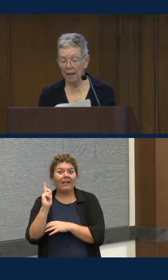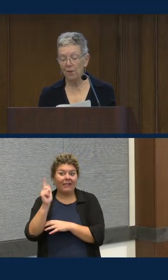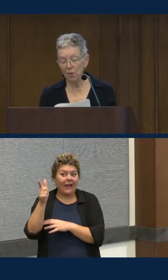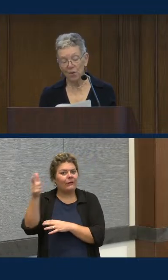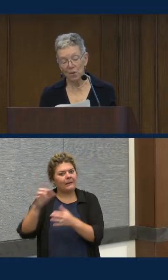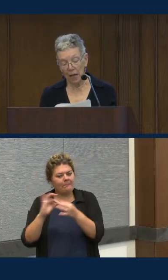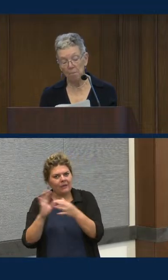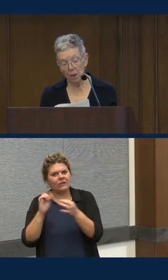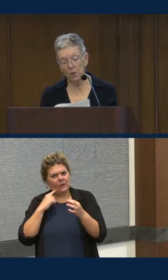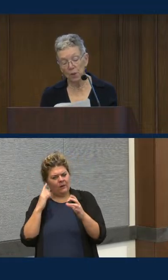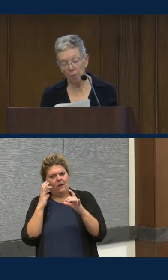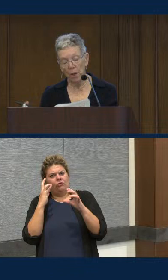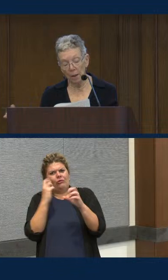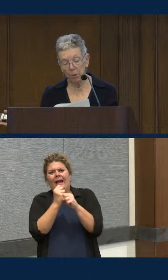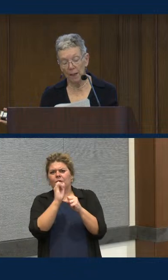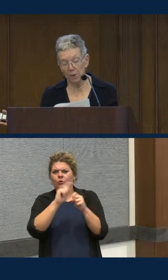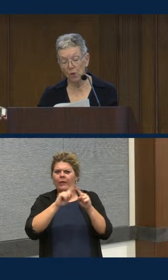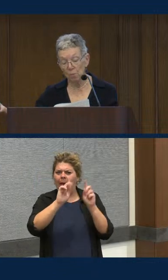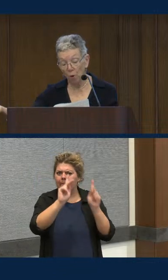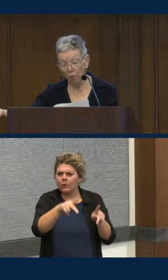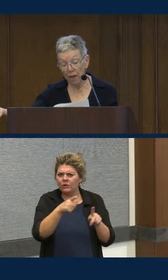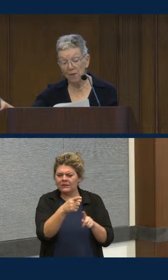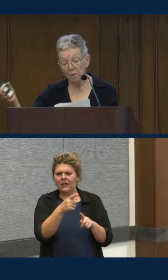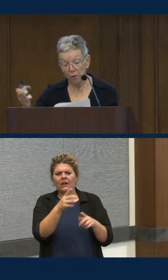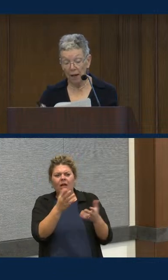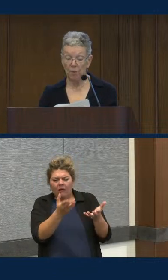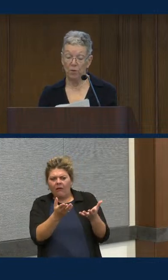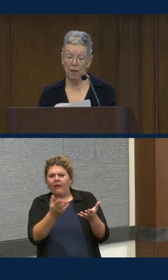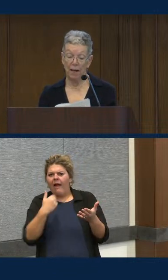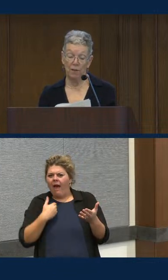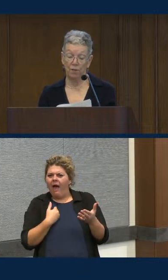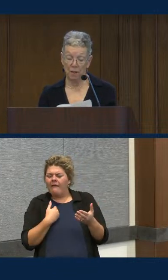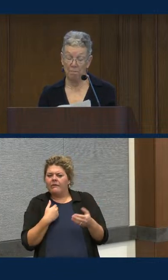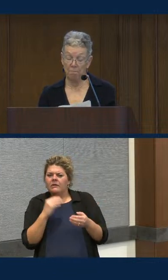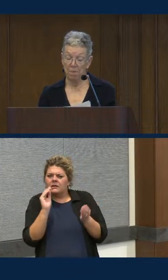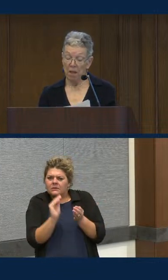a small vase of flowers at his